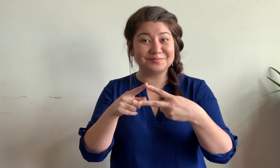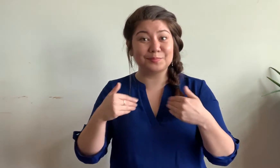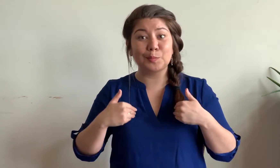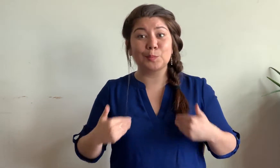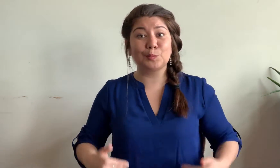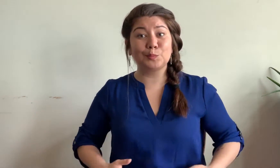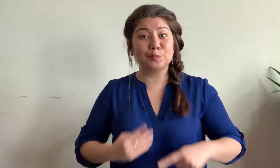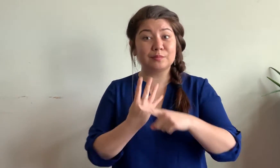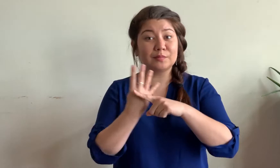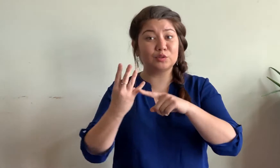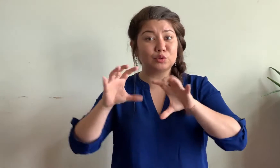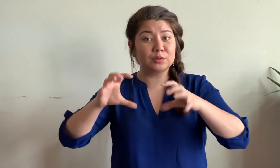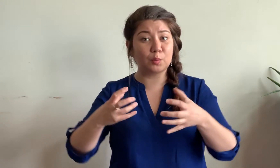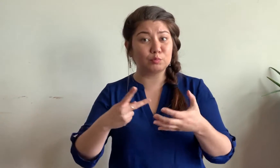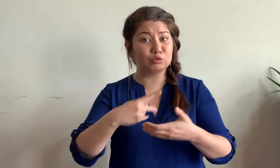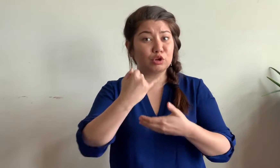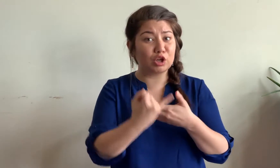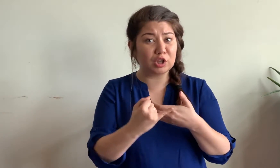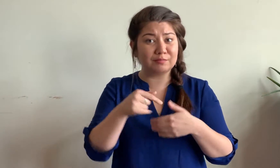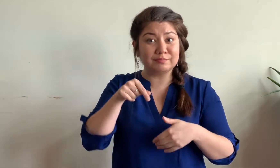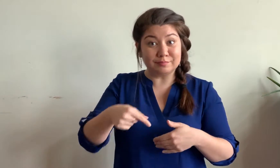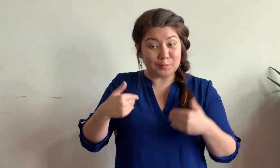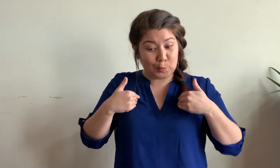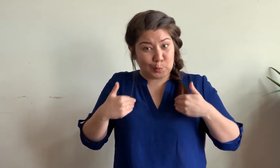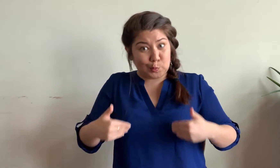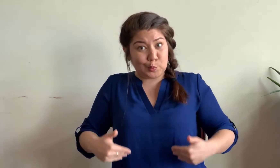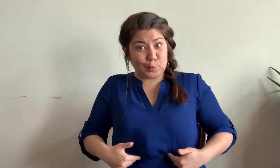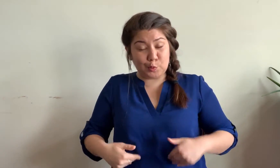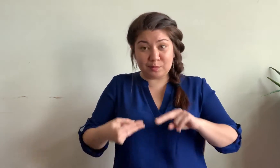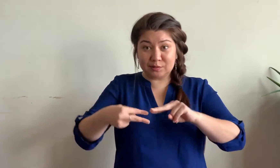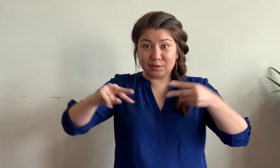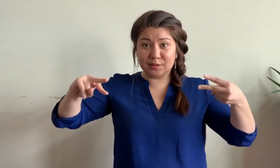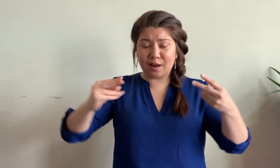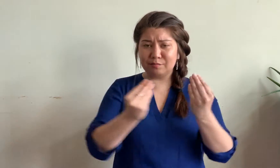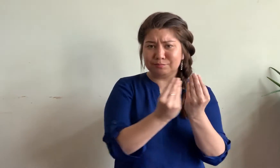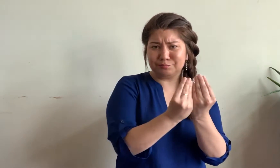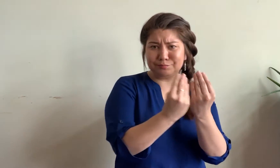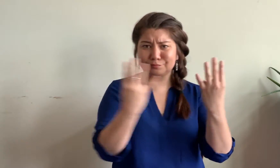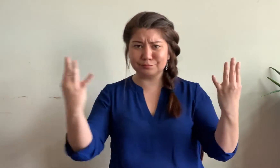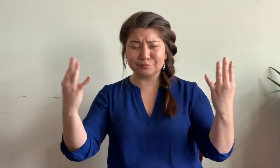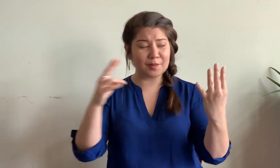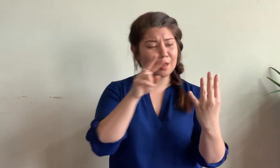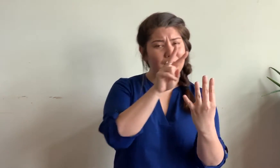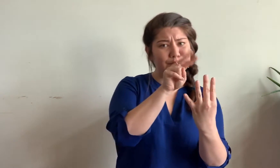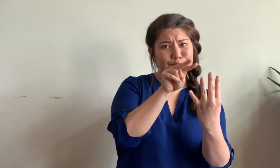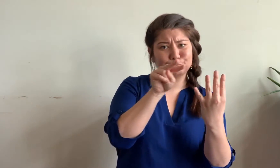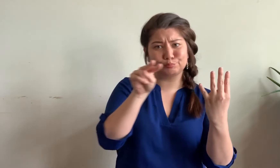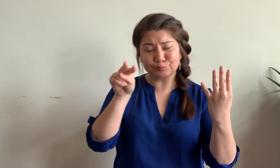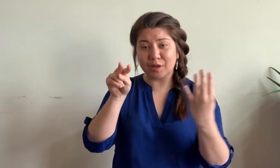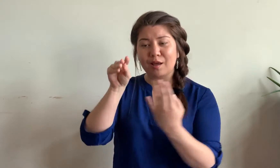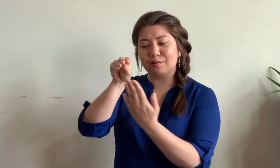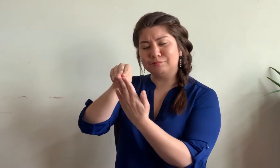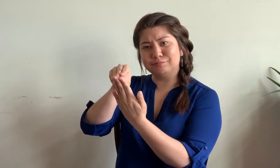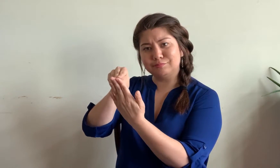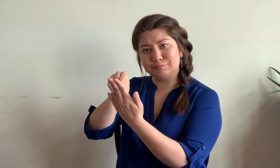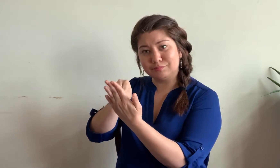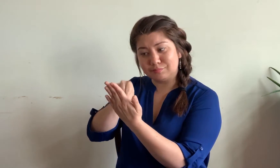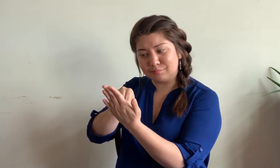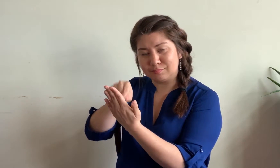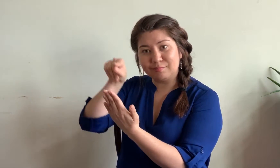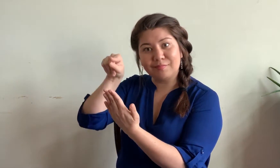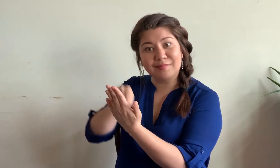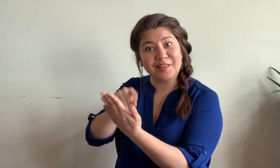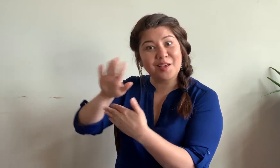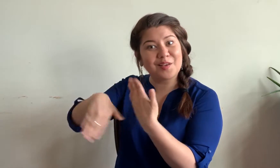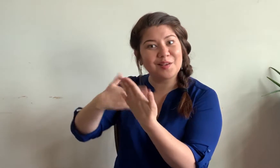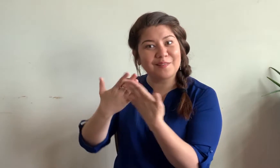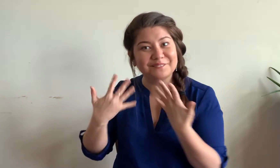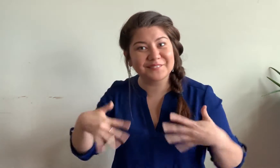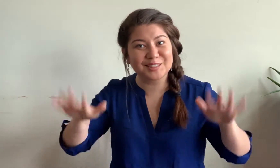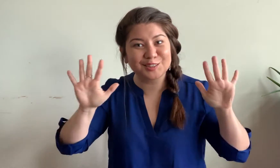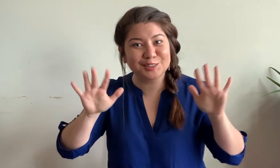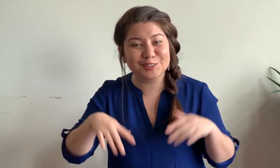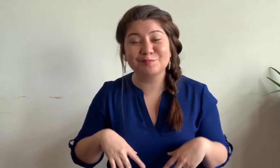completion of the human genome project